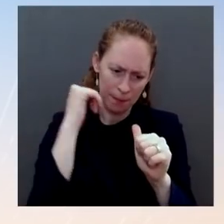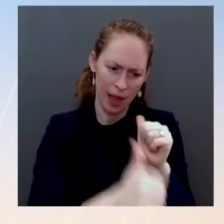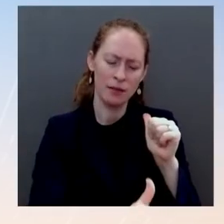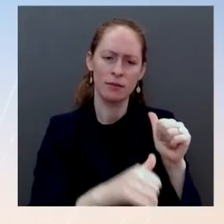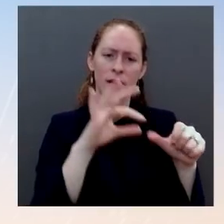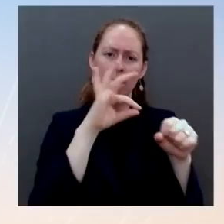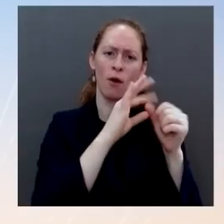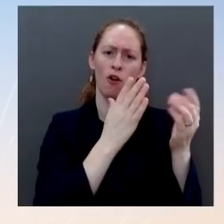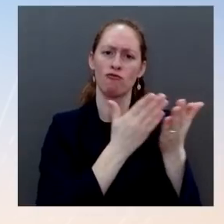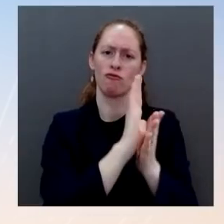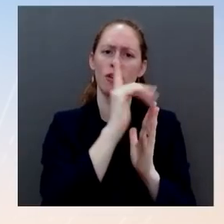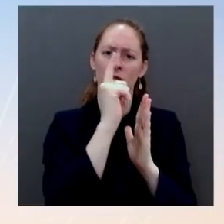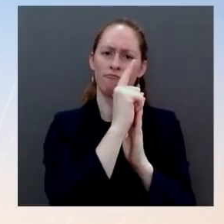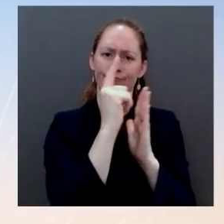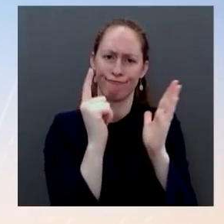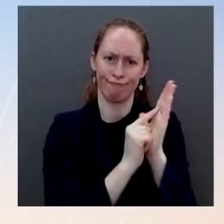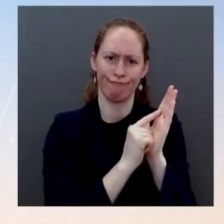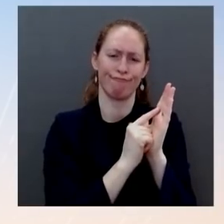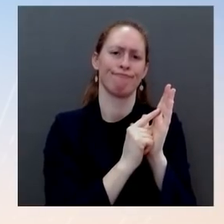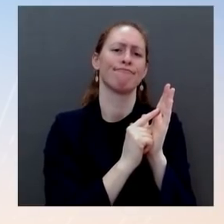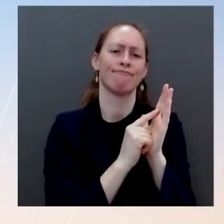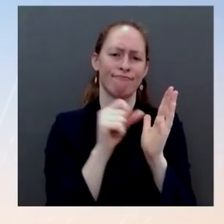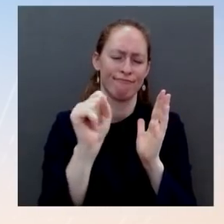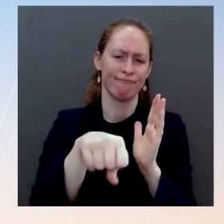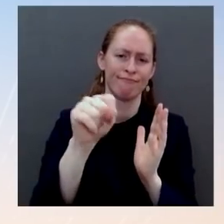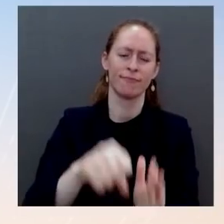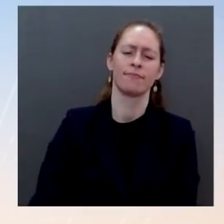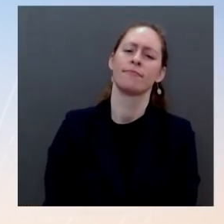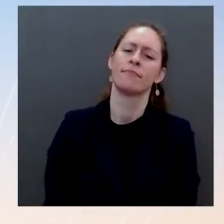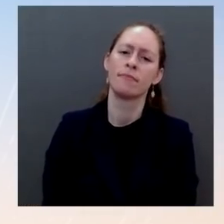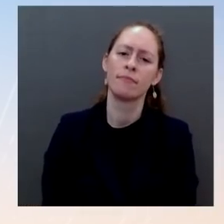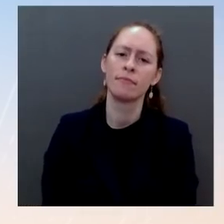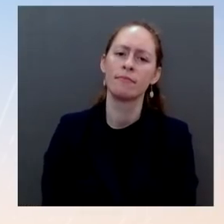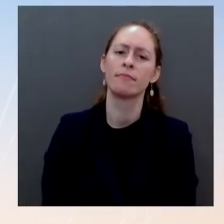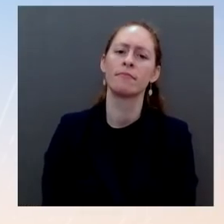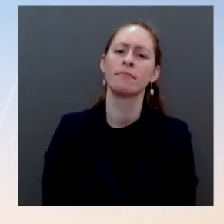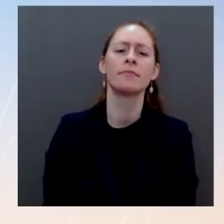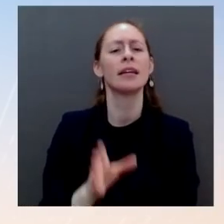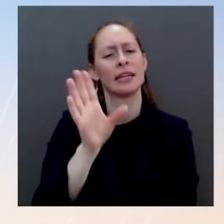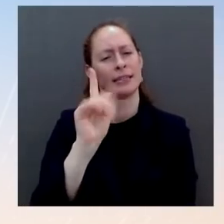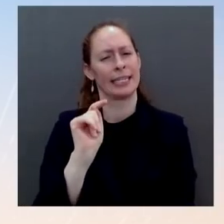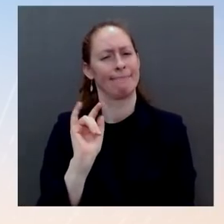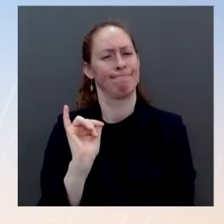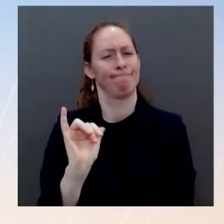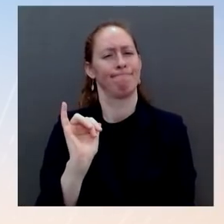through reforming the Electoral Count Act. I know that you guys have made clear that it's not a substitute for what you want,